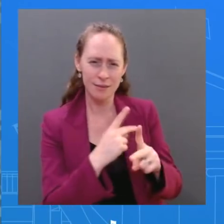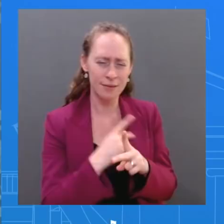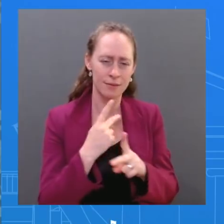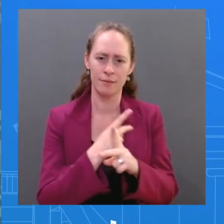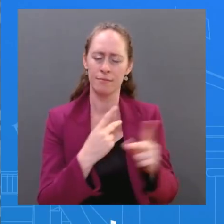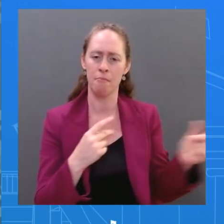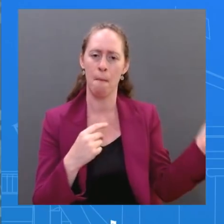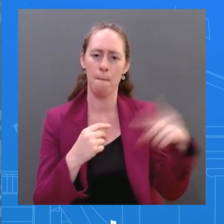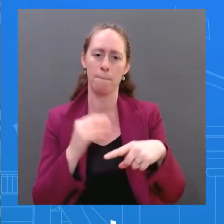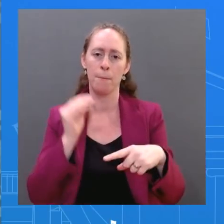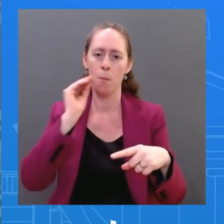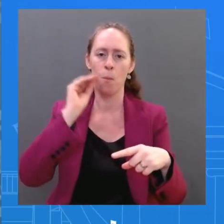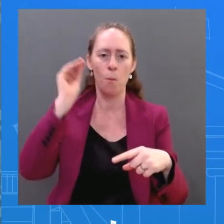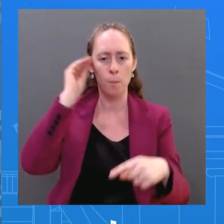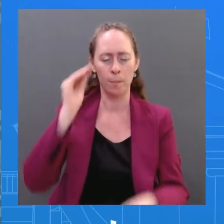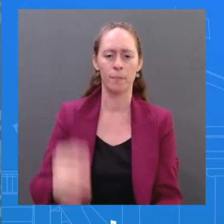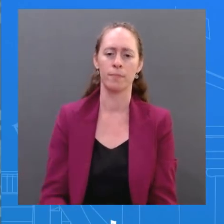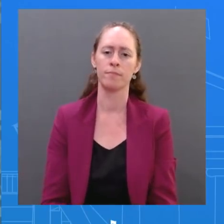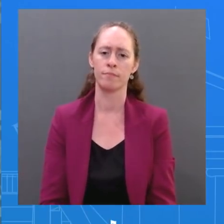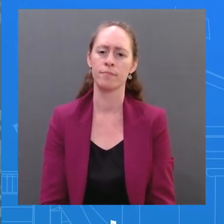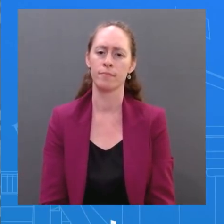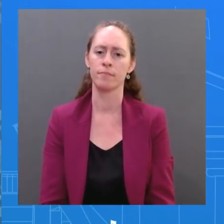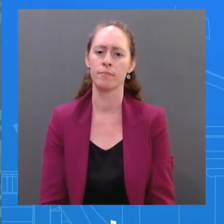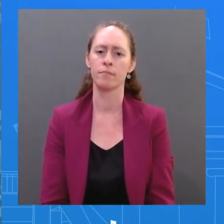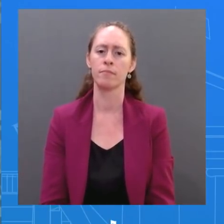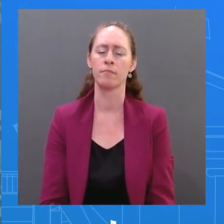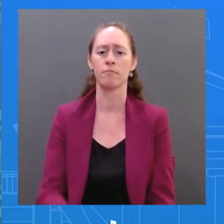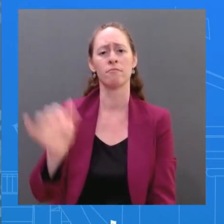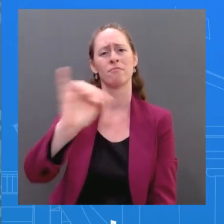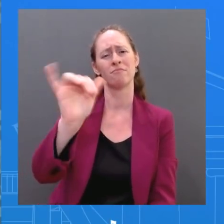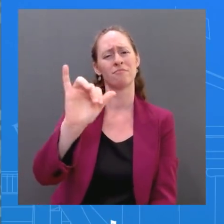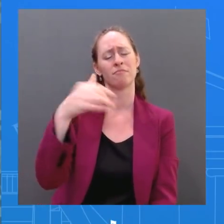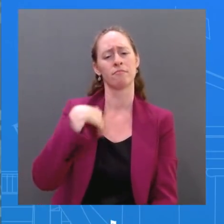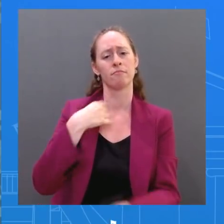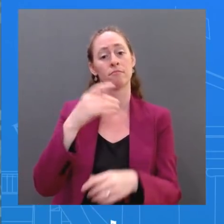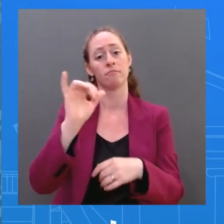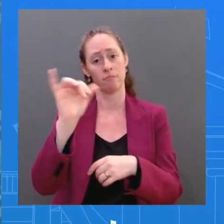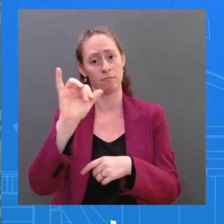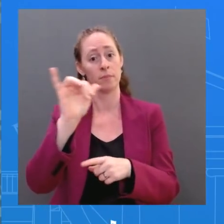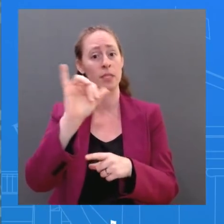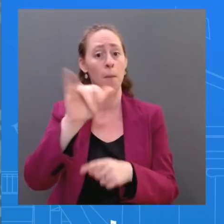and also Paul Whelan. That is an important -- important priority of the President.